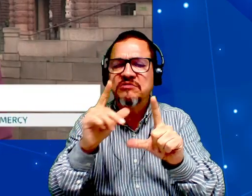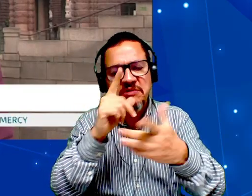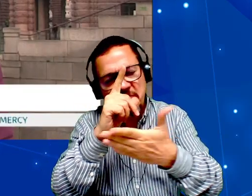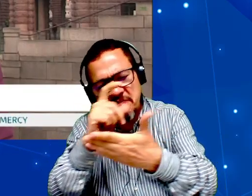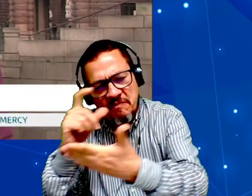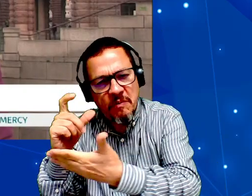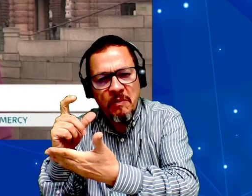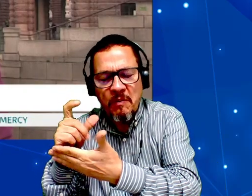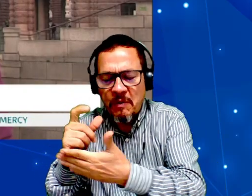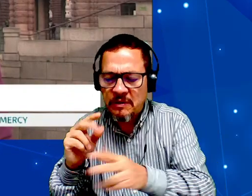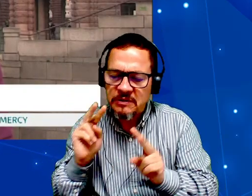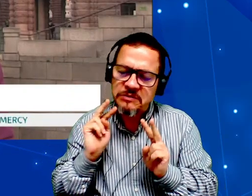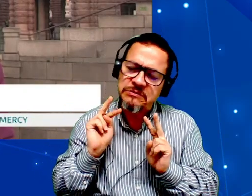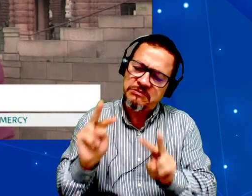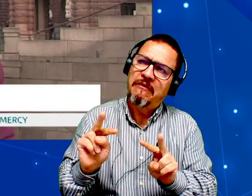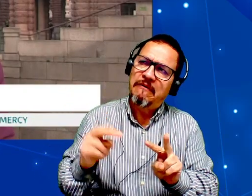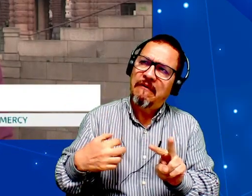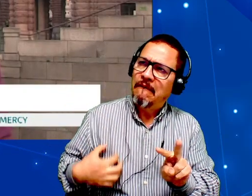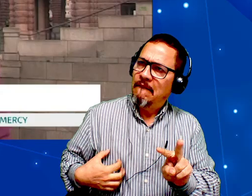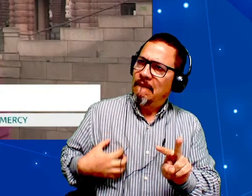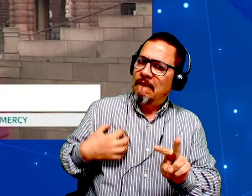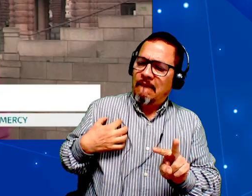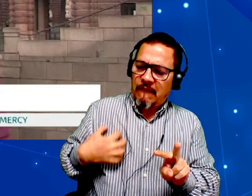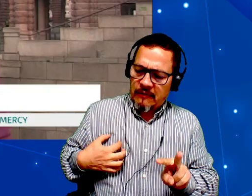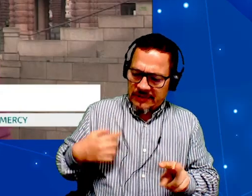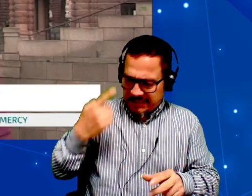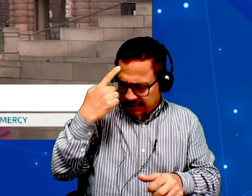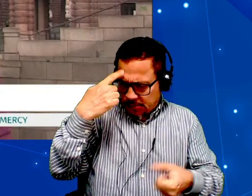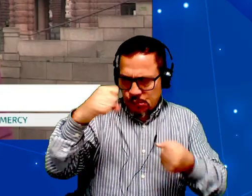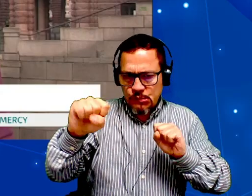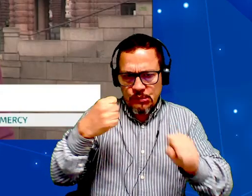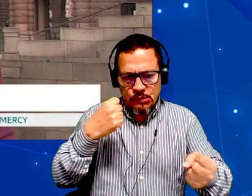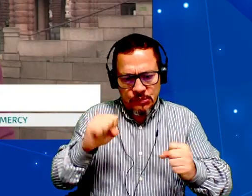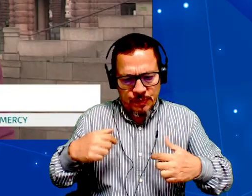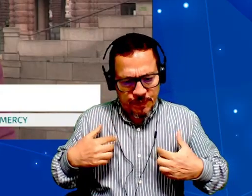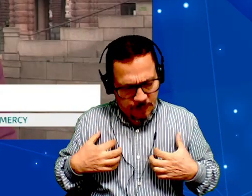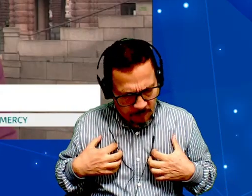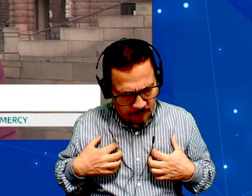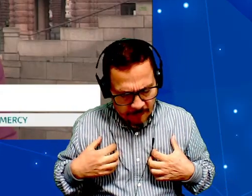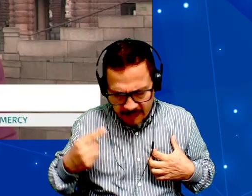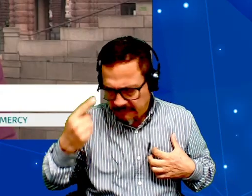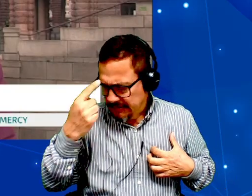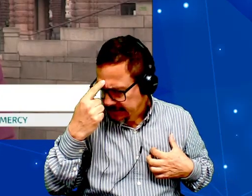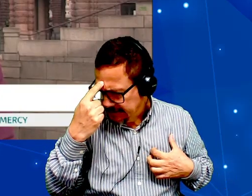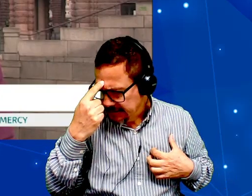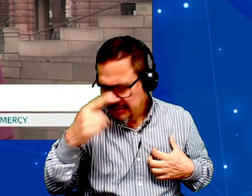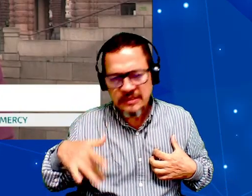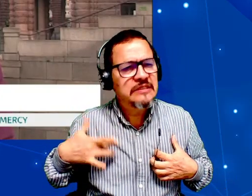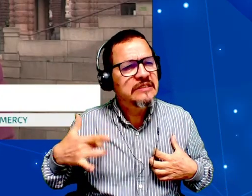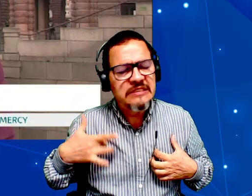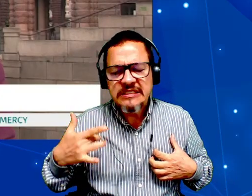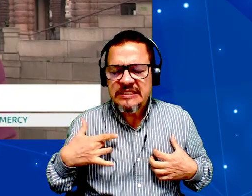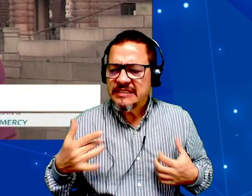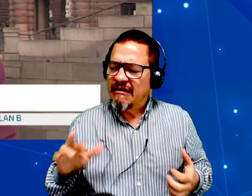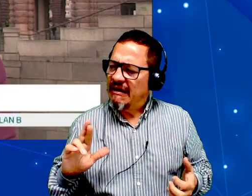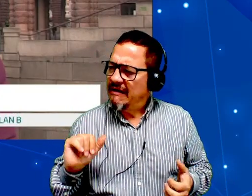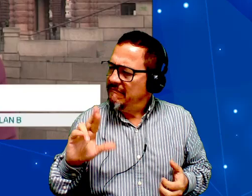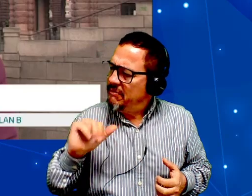it was very worrying. I was very scared of it, and I thought that it was very strange that there was